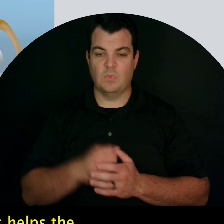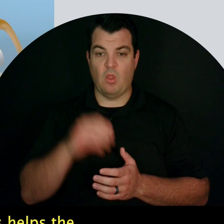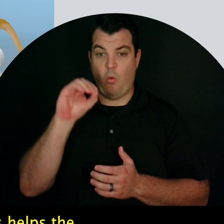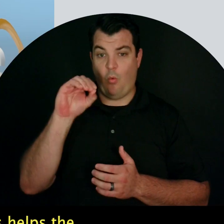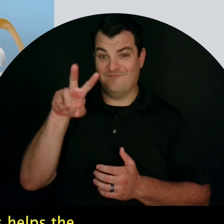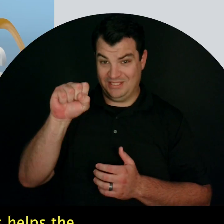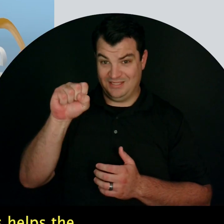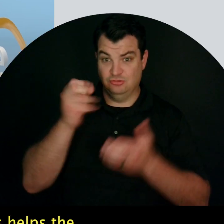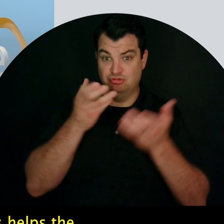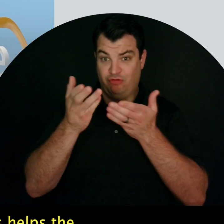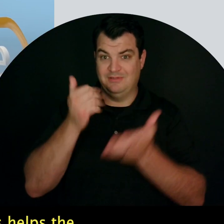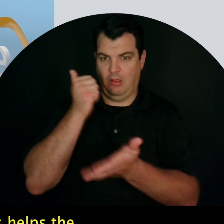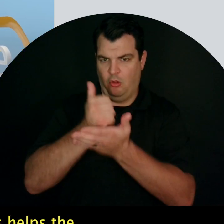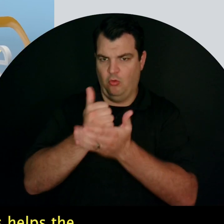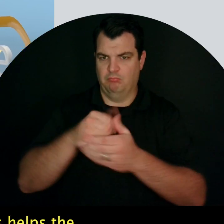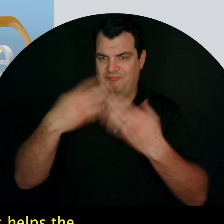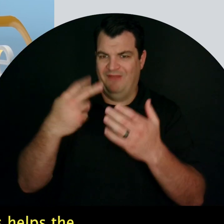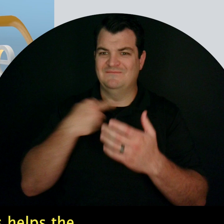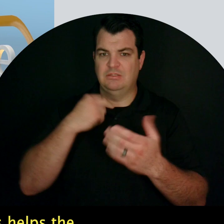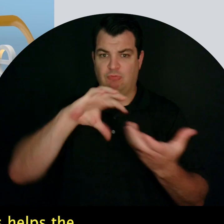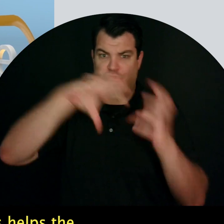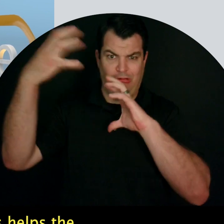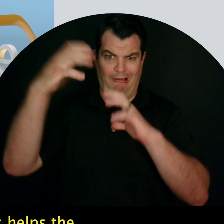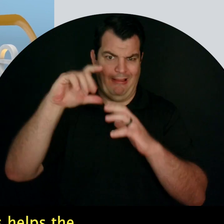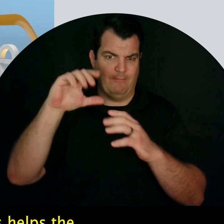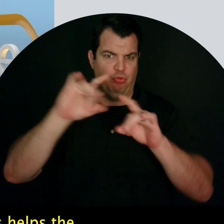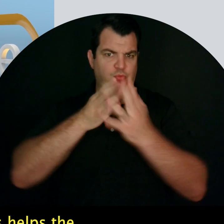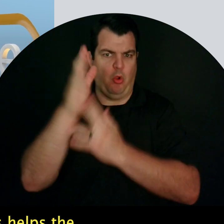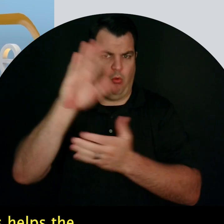The Office of Victim Services helps the victims of crime throughout New York State.